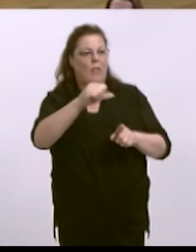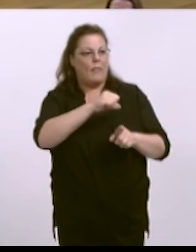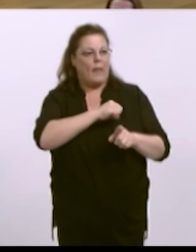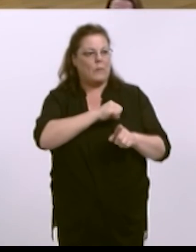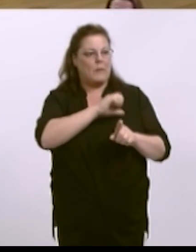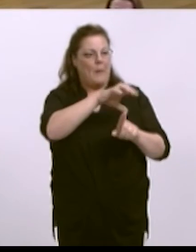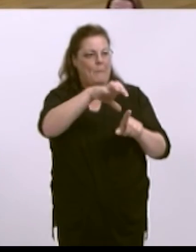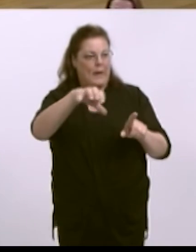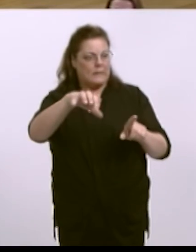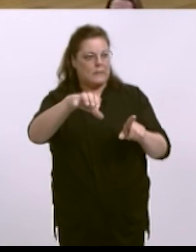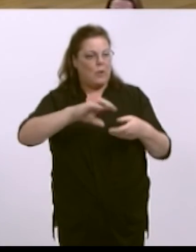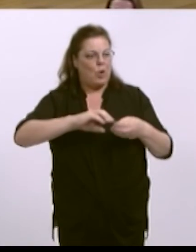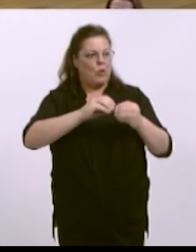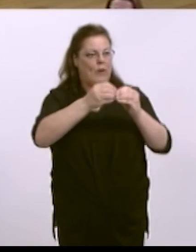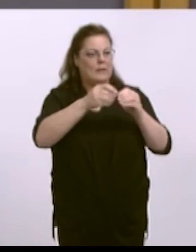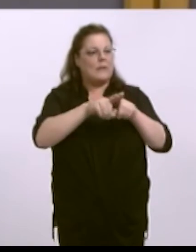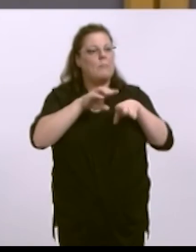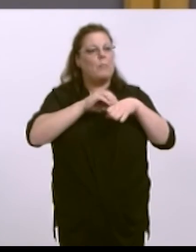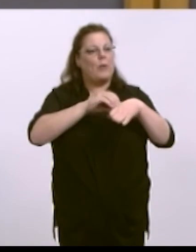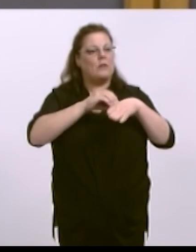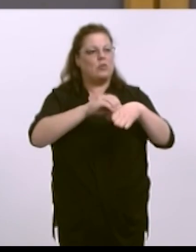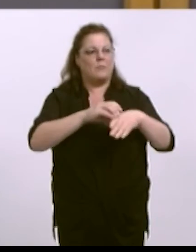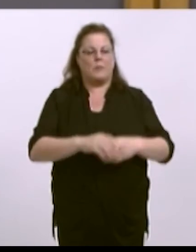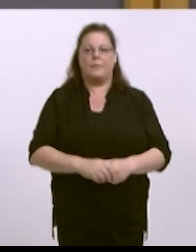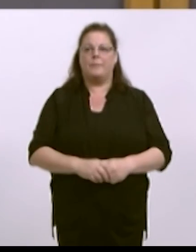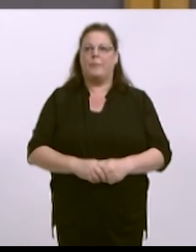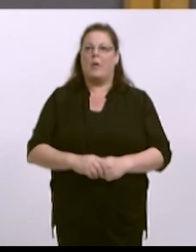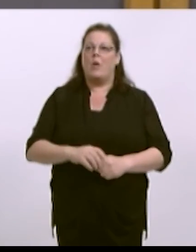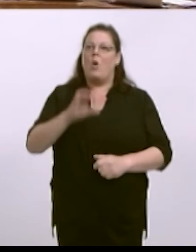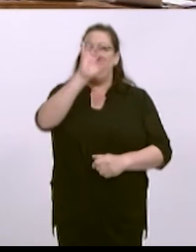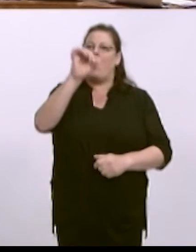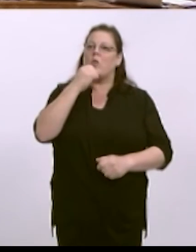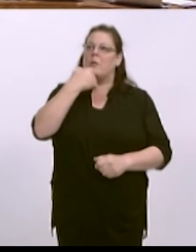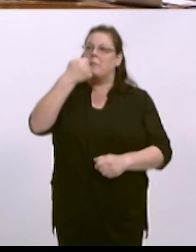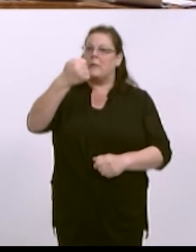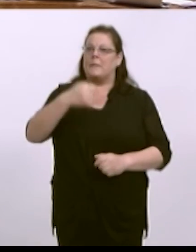for all ages in apprenticeship schemes. Adam Price: 10. A wnaiff y Prif Weinidog ddatganiad